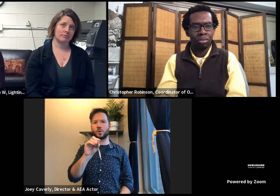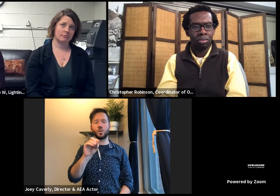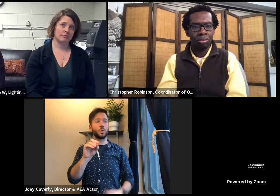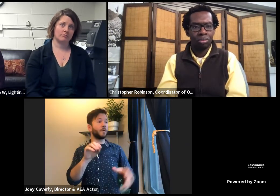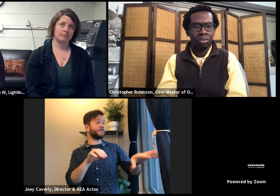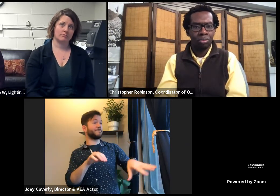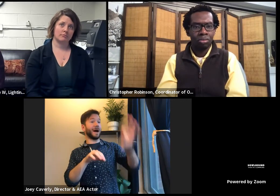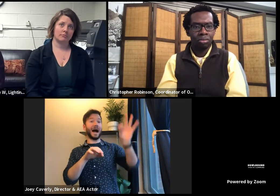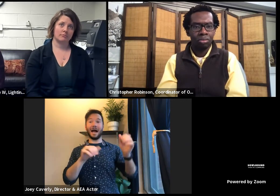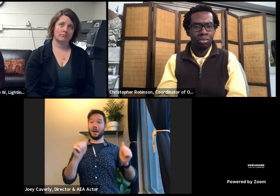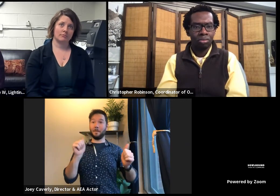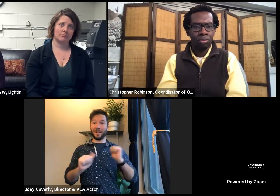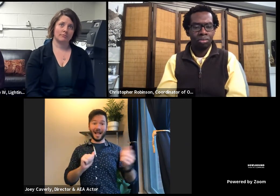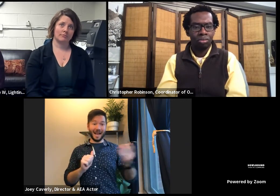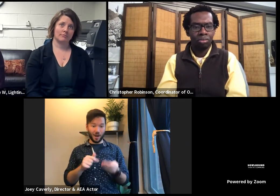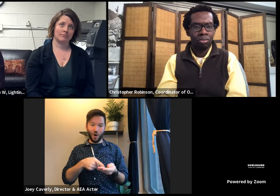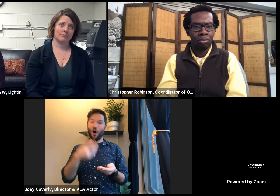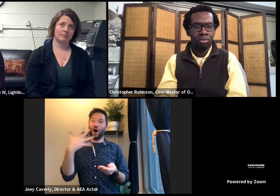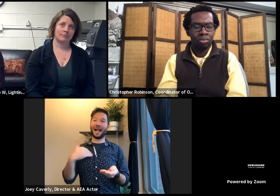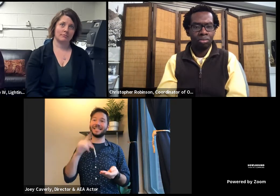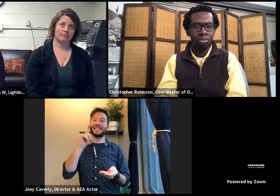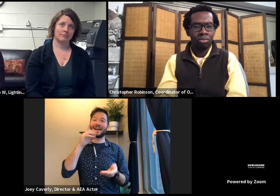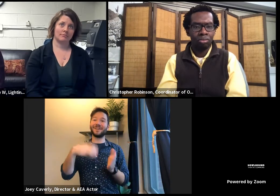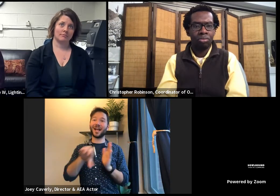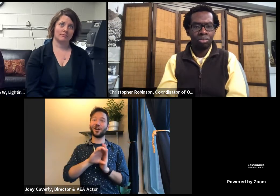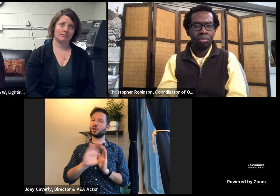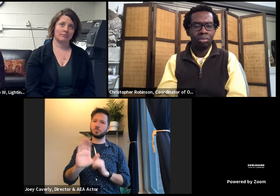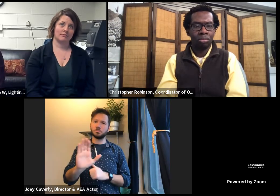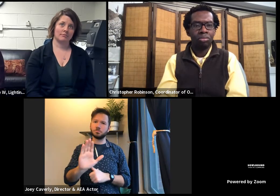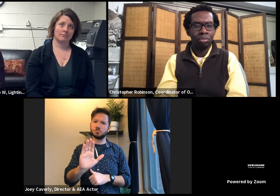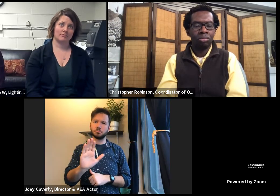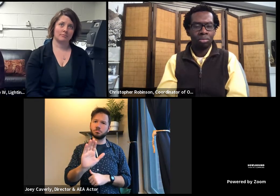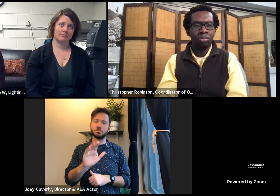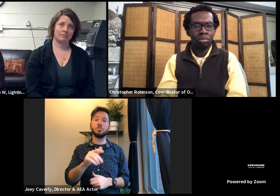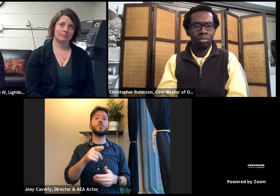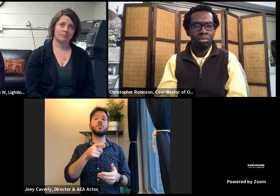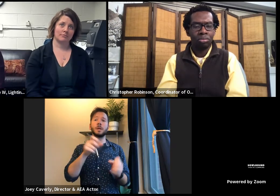Considering season planning, let's say, you don't have to always find a play